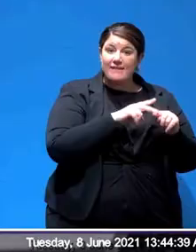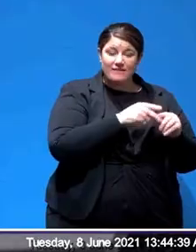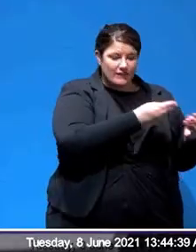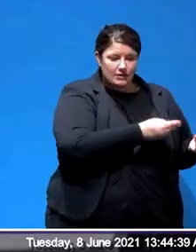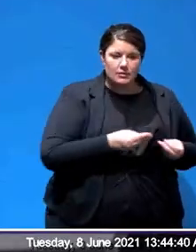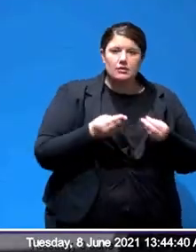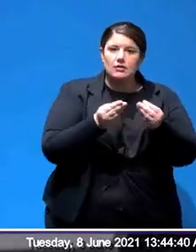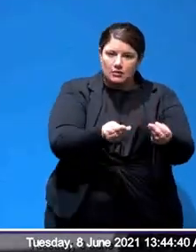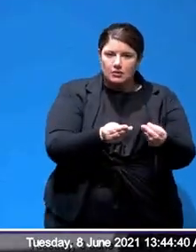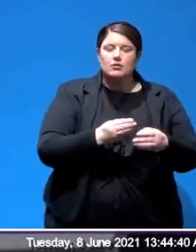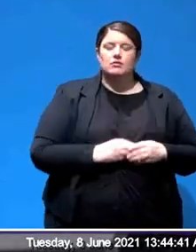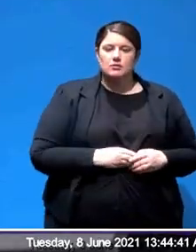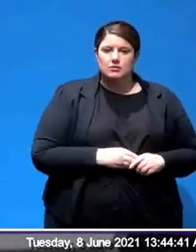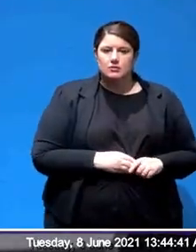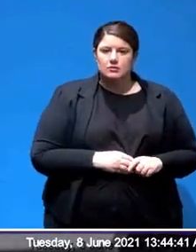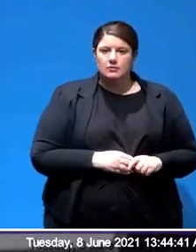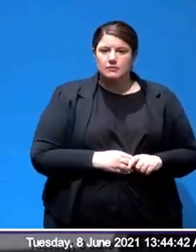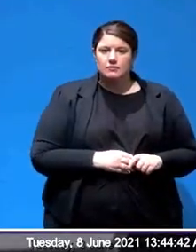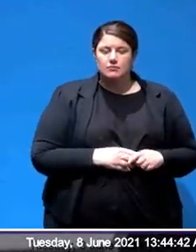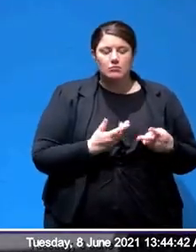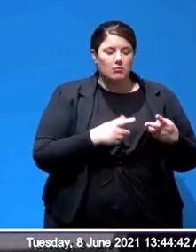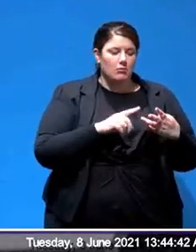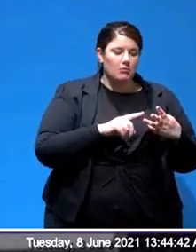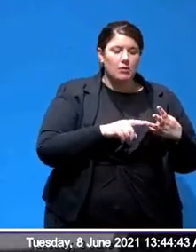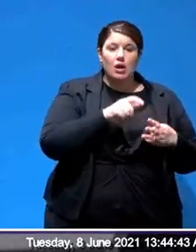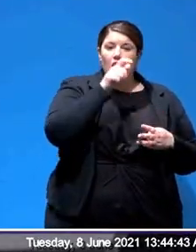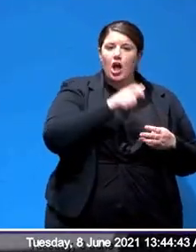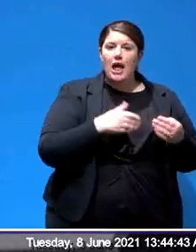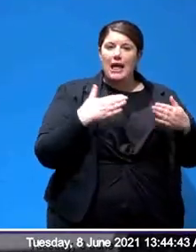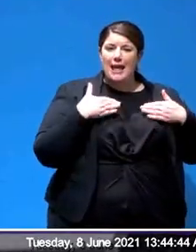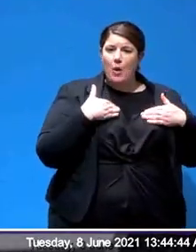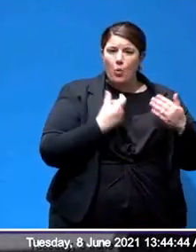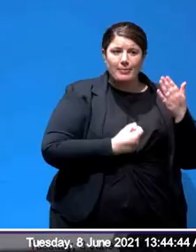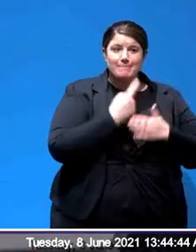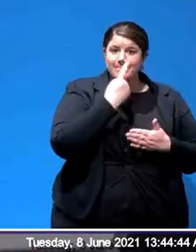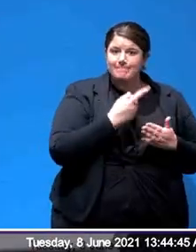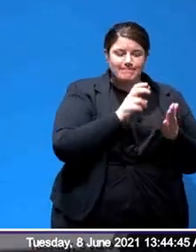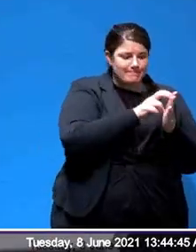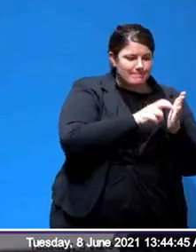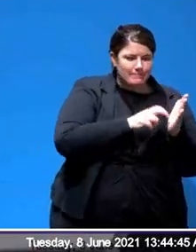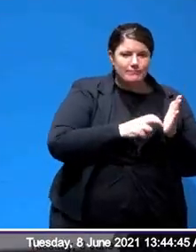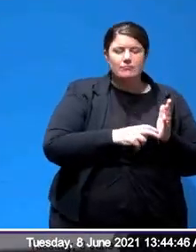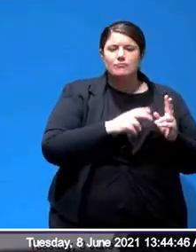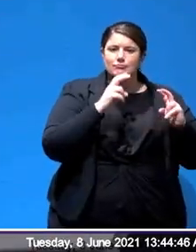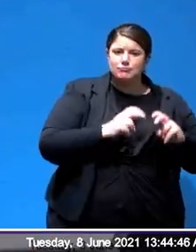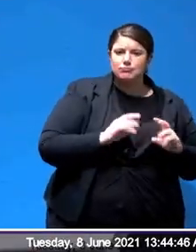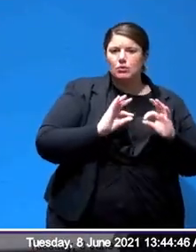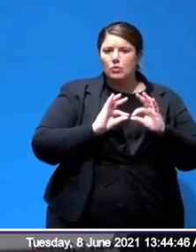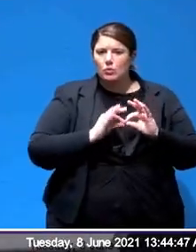And clients' health concerns were discussed, the bowel management support plans were discussed.